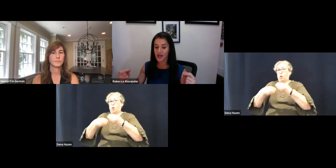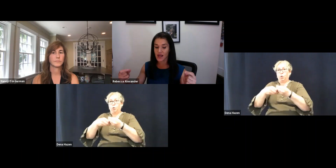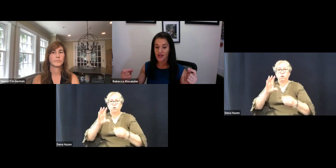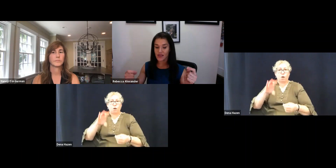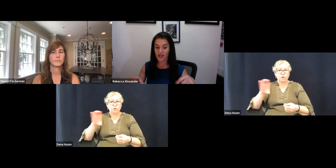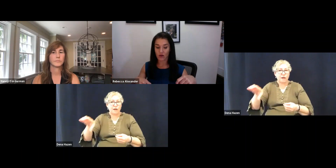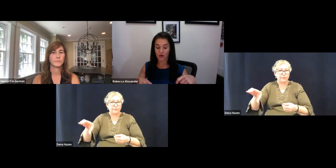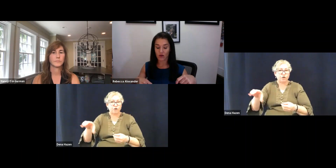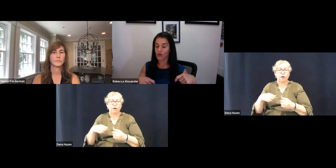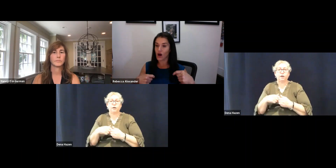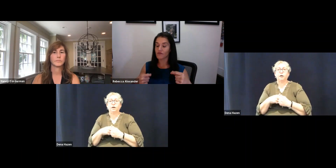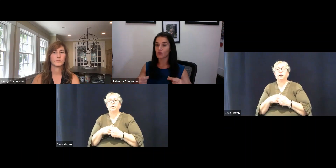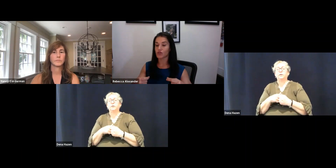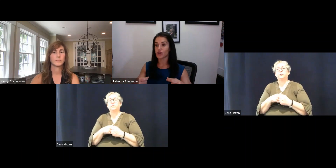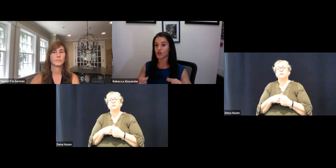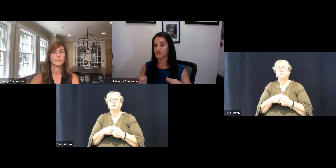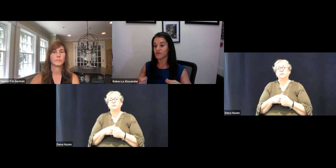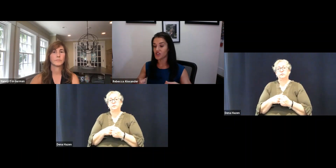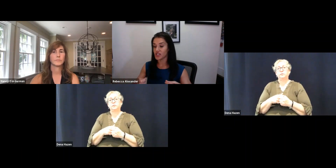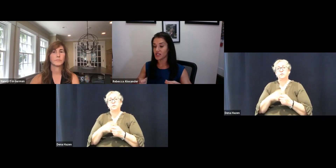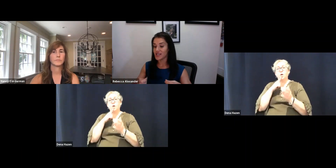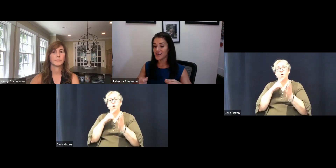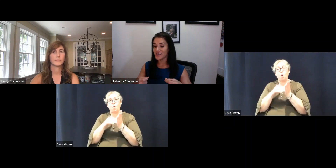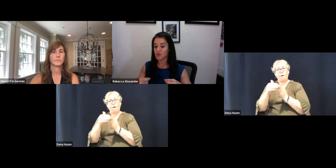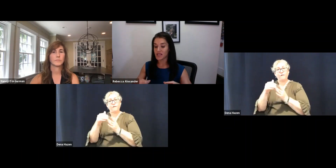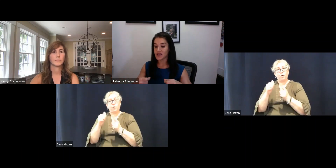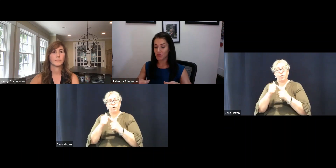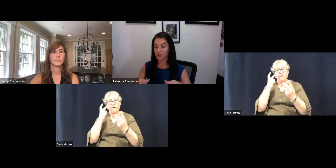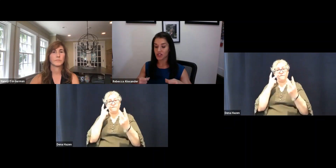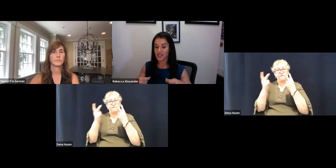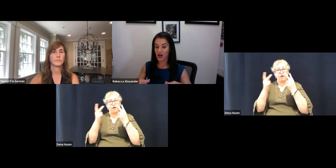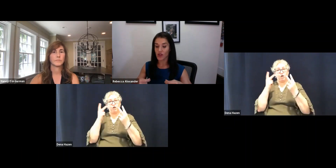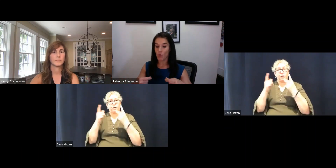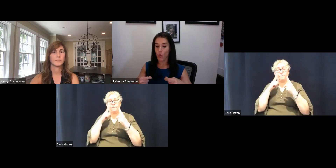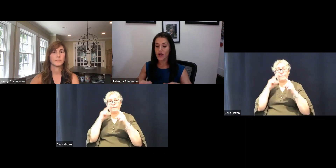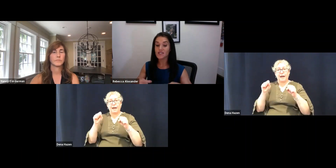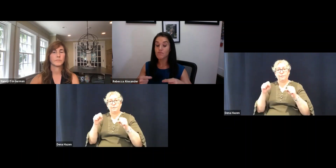And I think a lot of it in terms of vision is being able to tell them what is